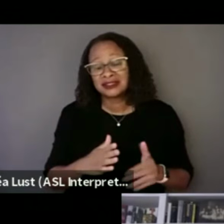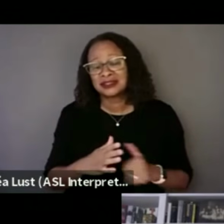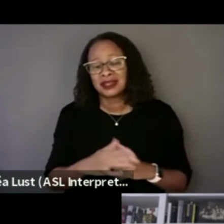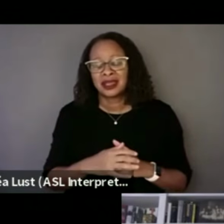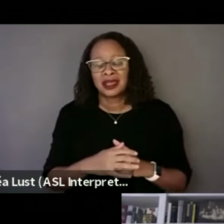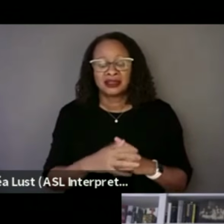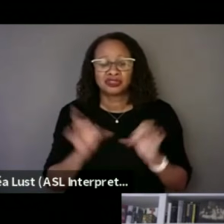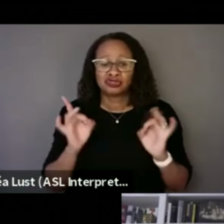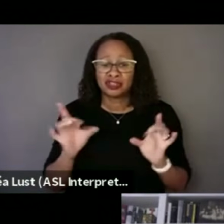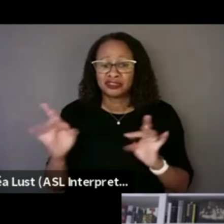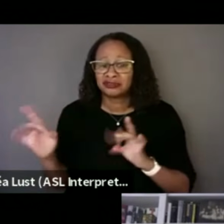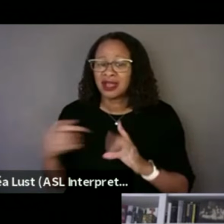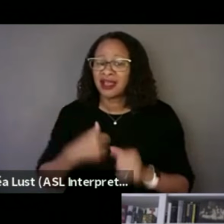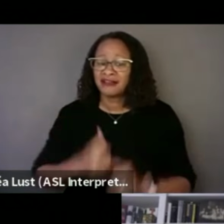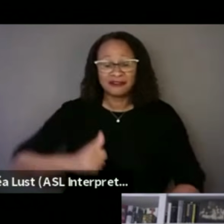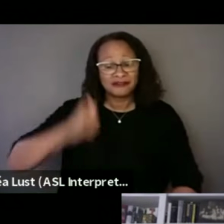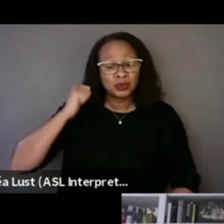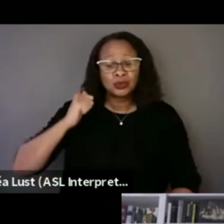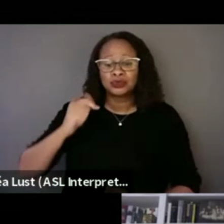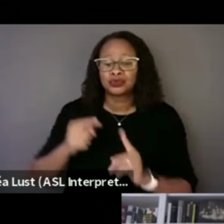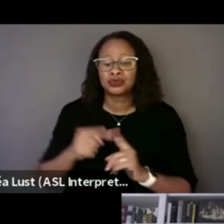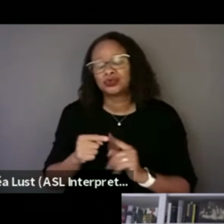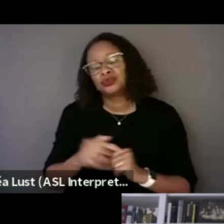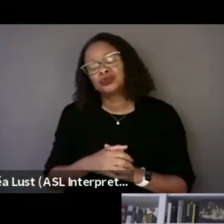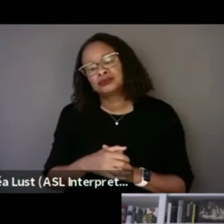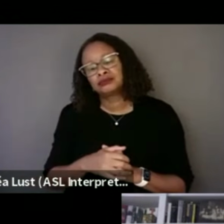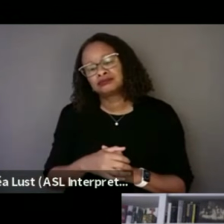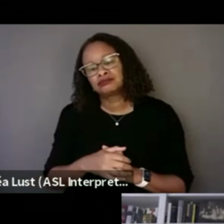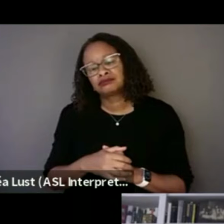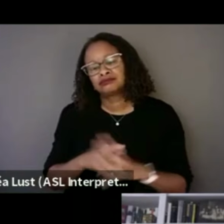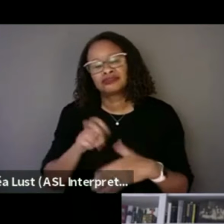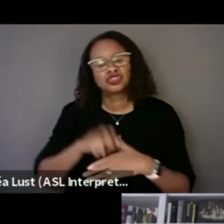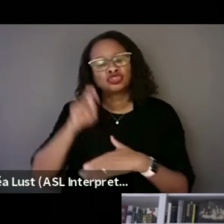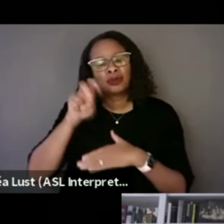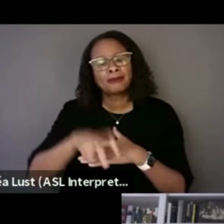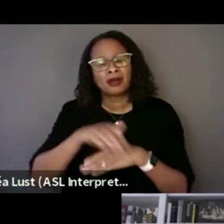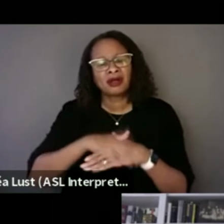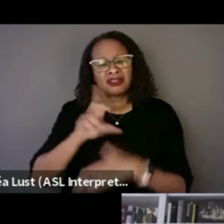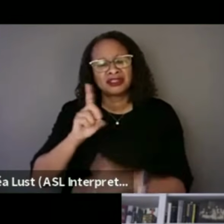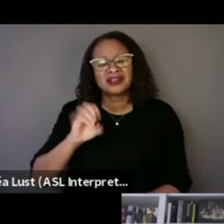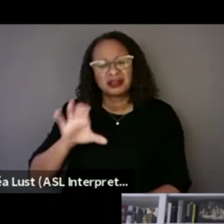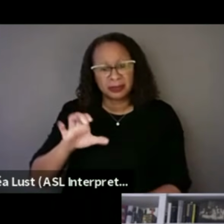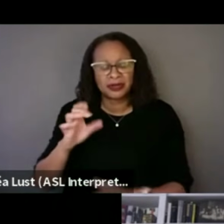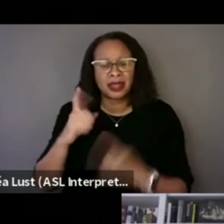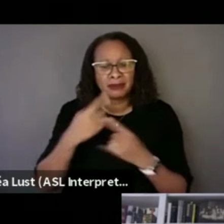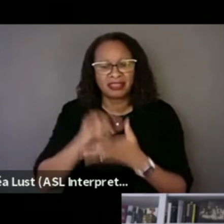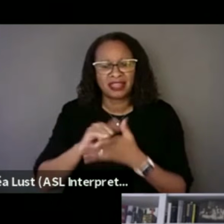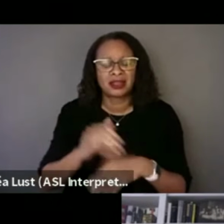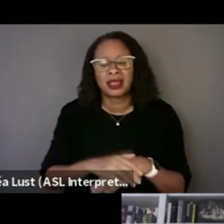I refused to, you know, jump on this, on those chances of just being able to work